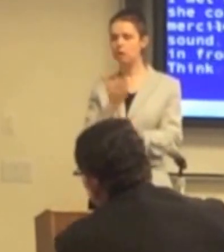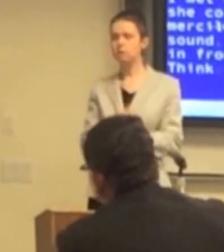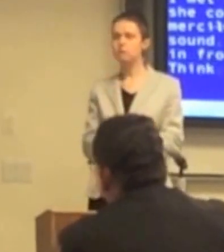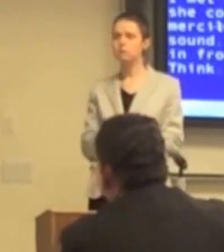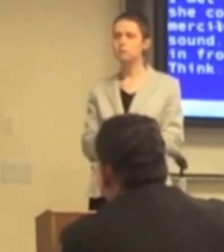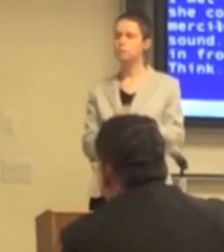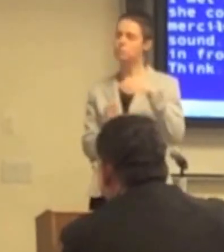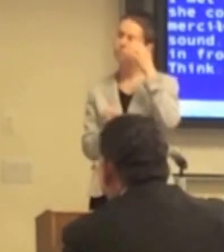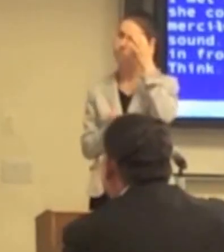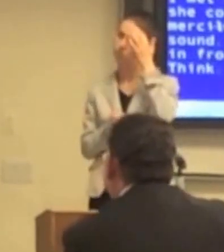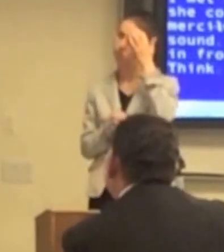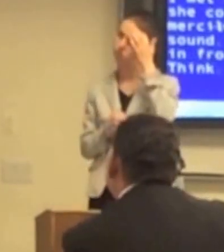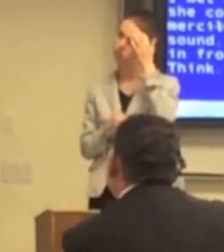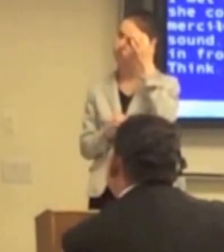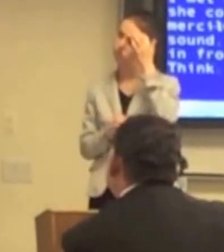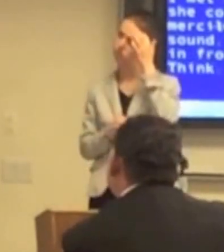Think. Thought.